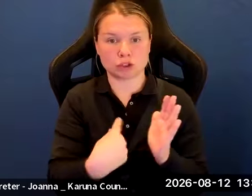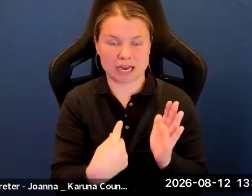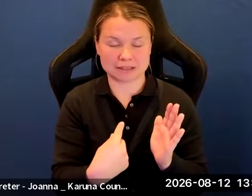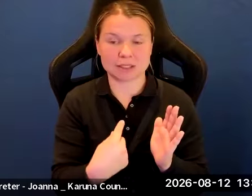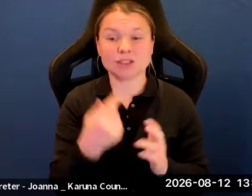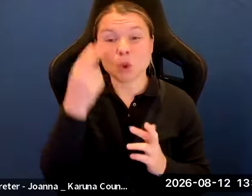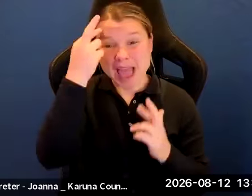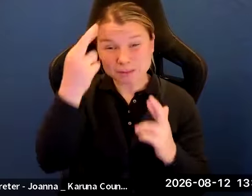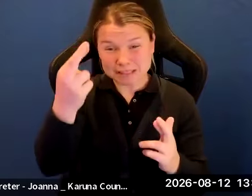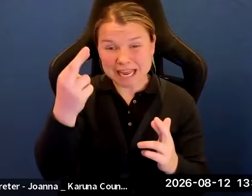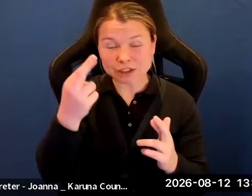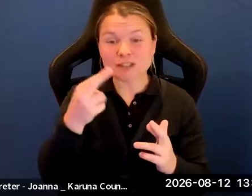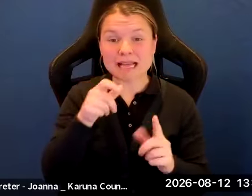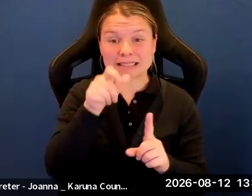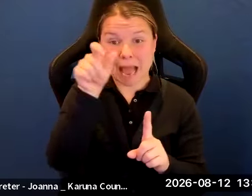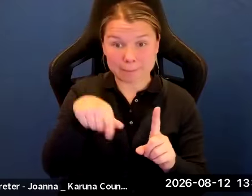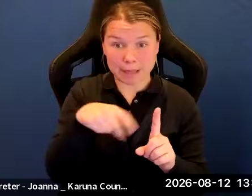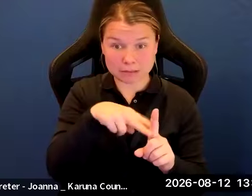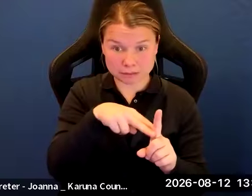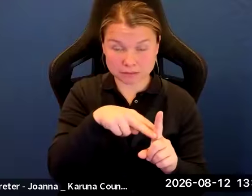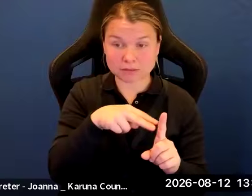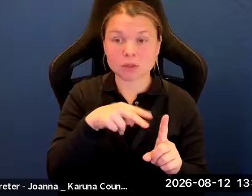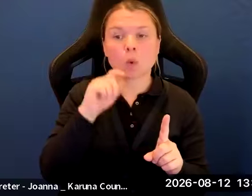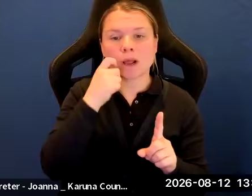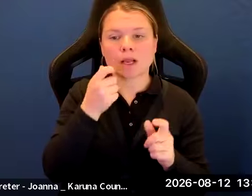so far and the roles that they will hold during the project.